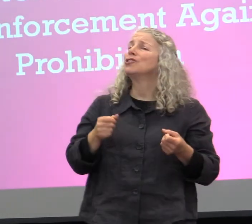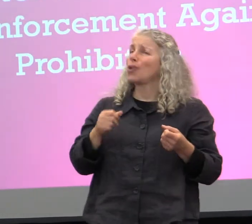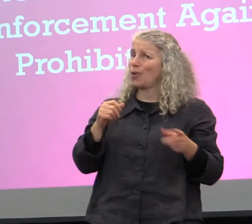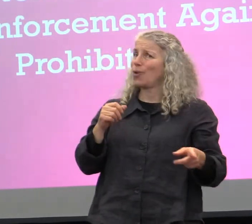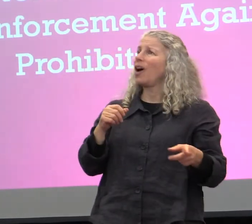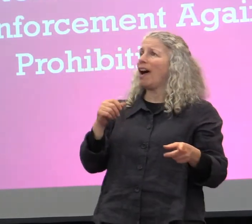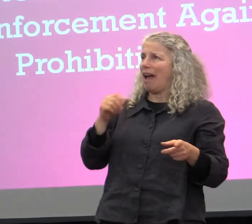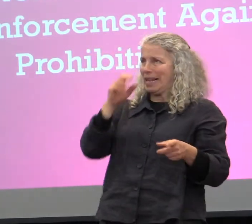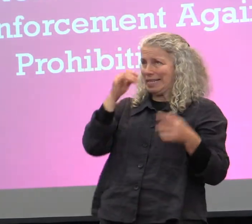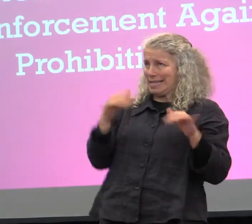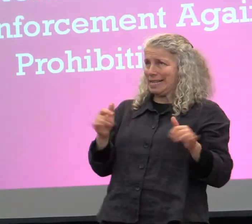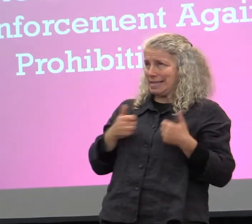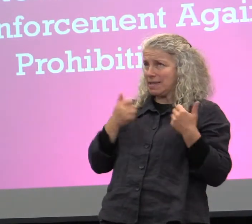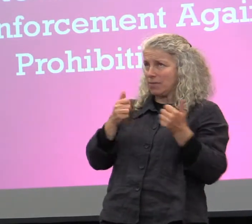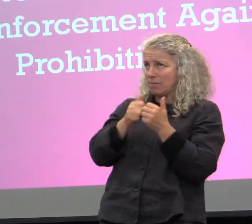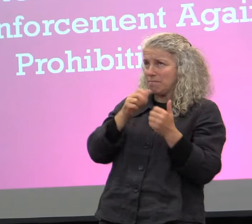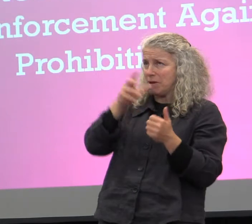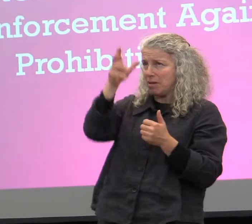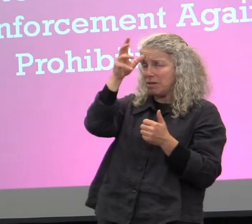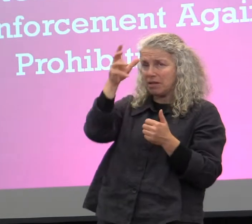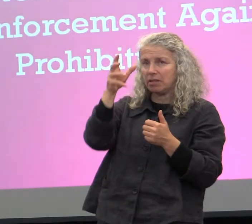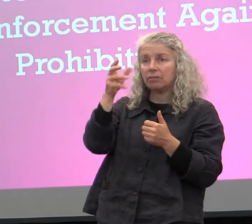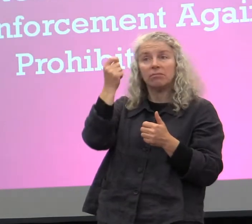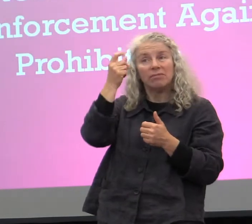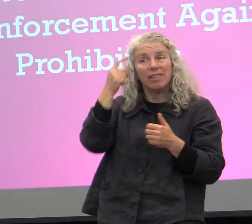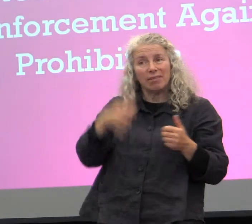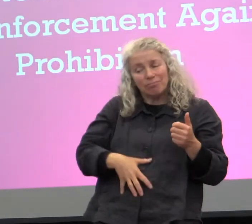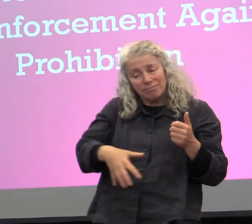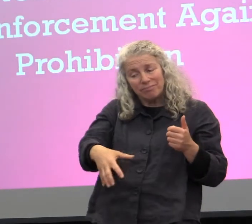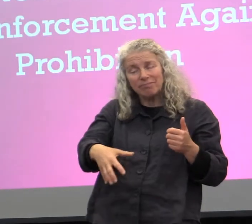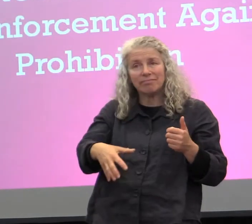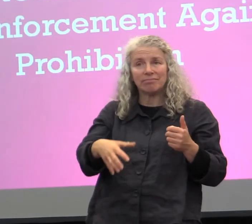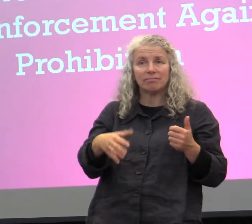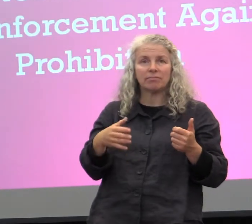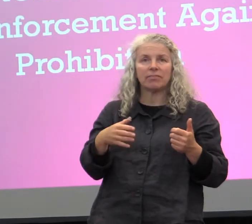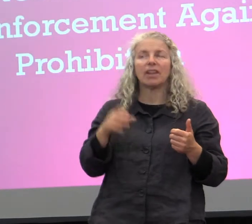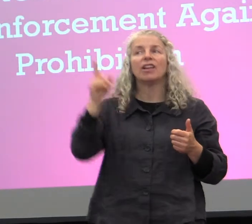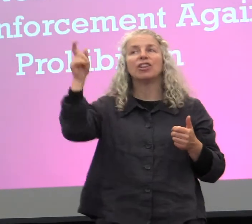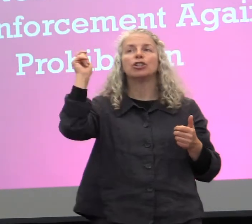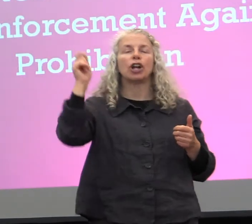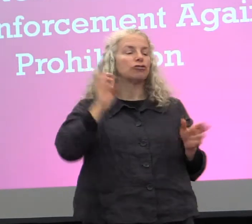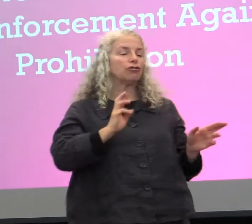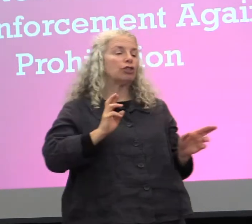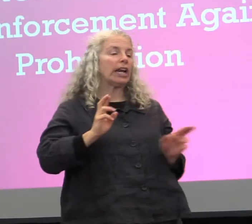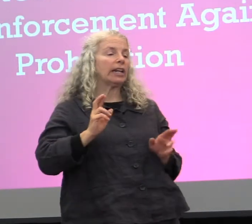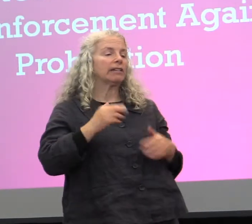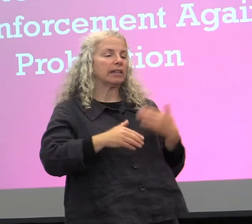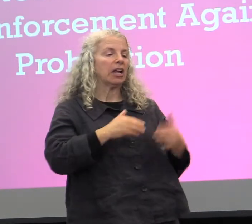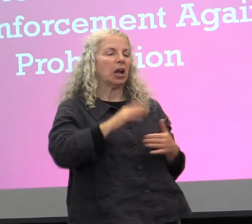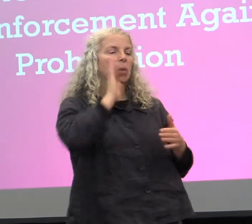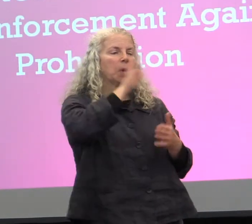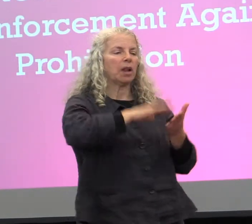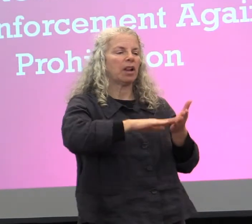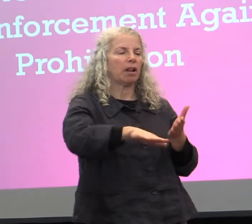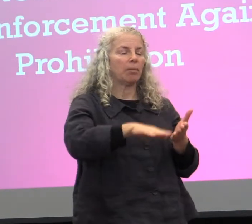Especially since I was expecting. He was in the process of stating he would release me on bond.